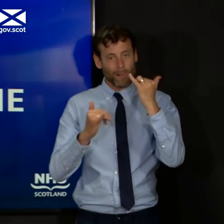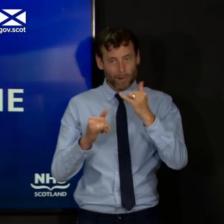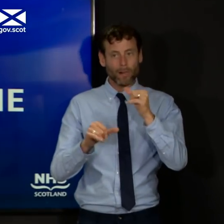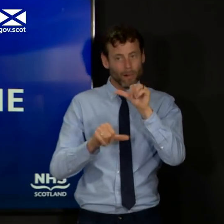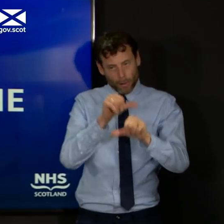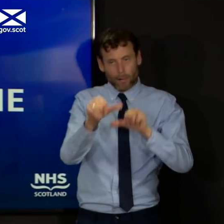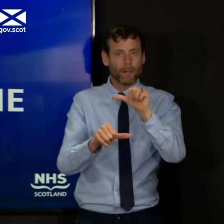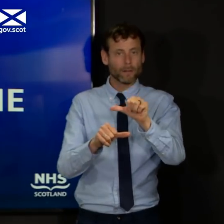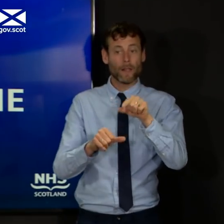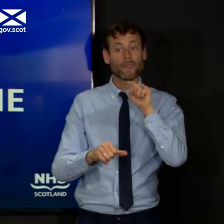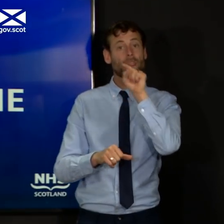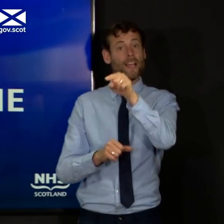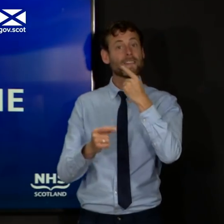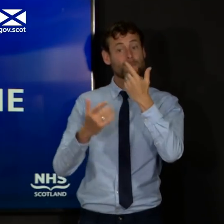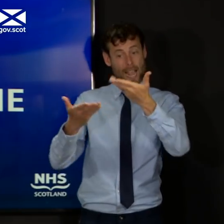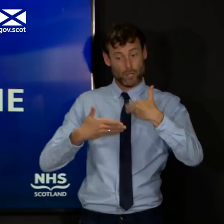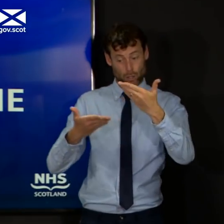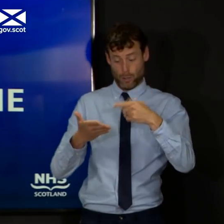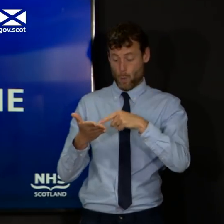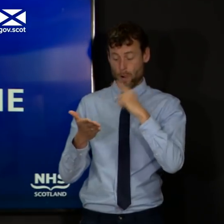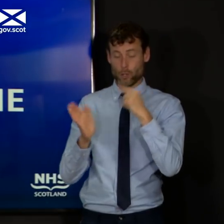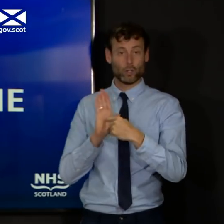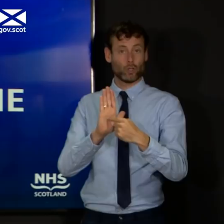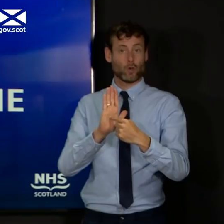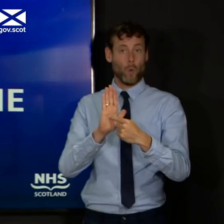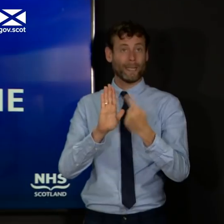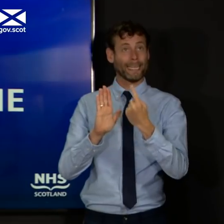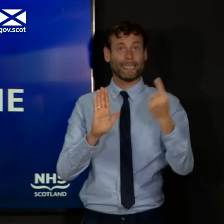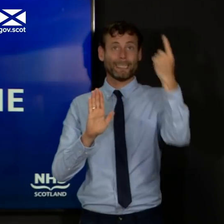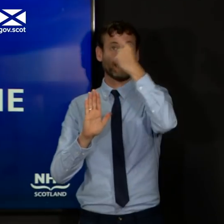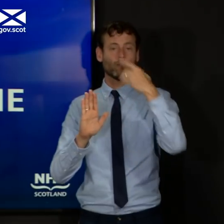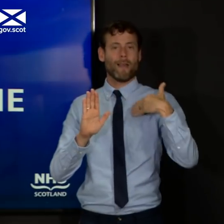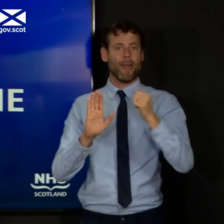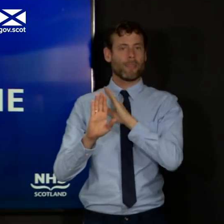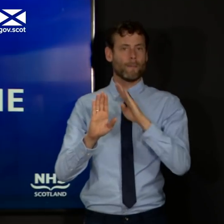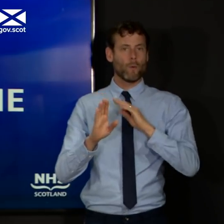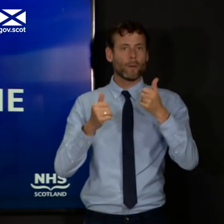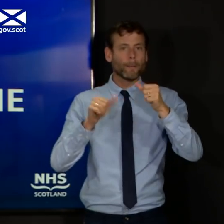we will be publishing on a weekly basis, in order to ensure that the policy, which is